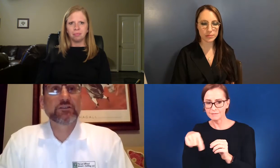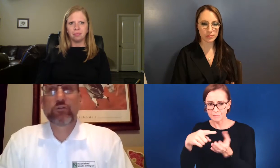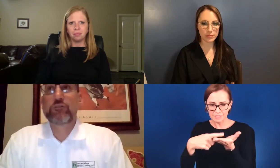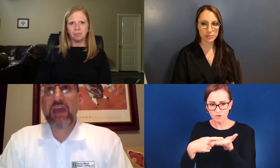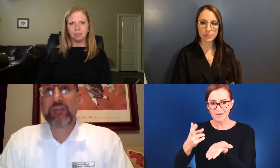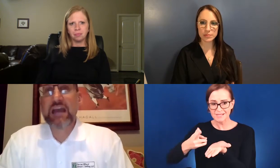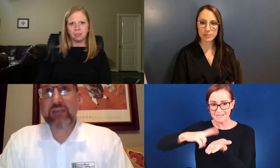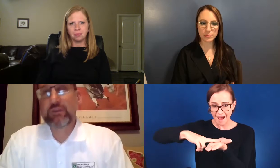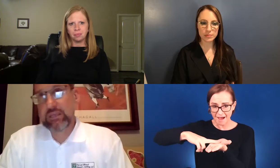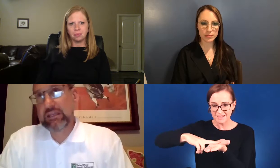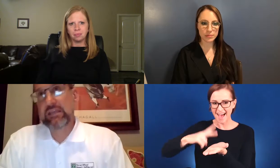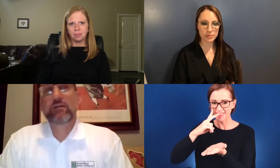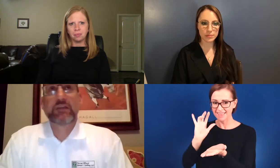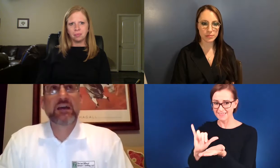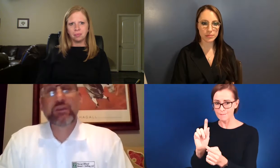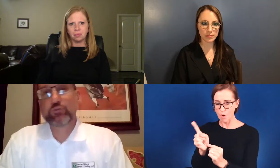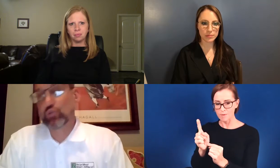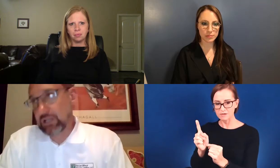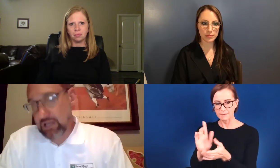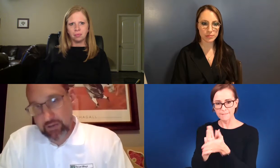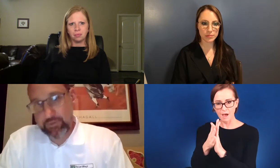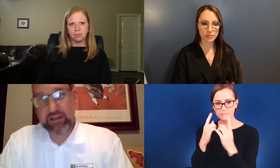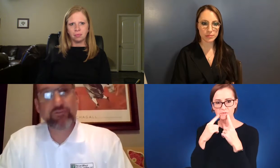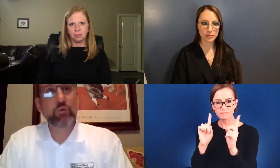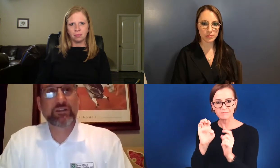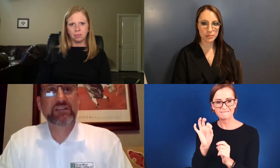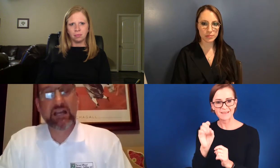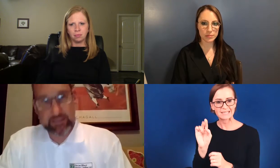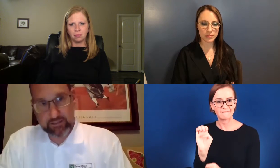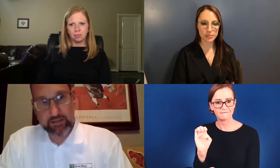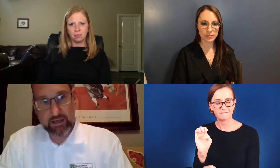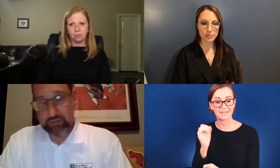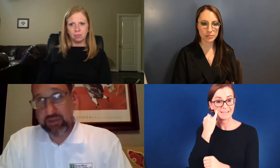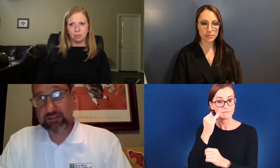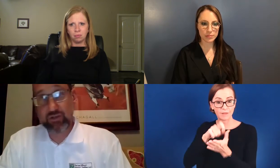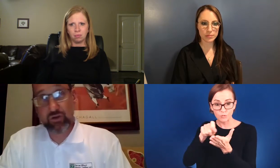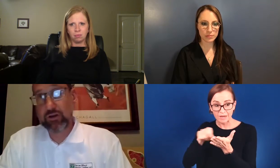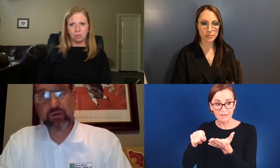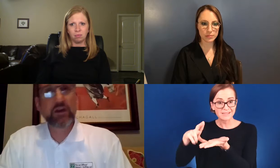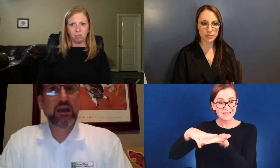So if you've had the IEP meeting, the IEP was written up and everyone just signed it, I think it's good.